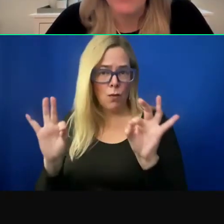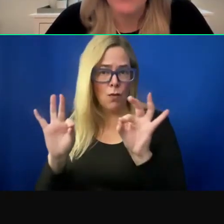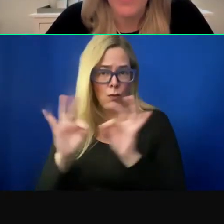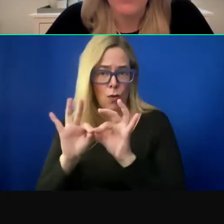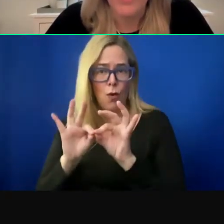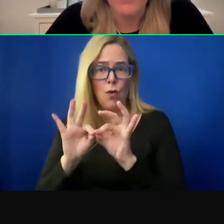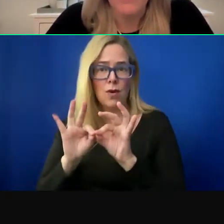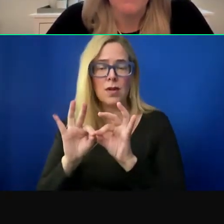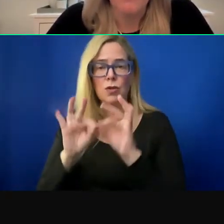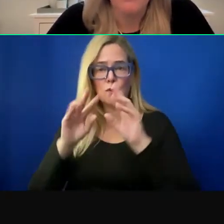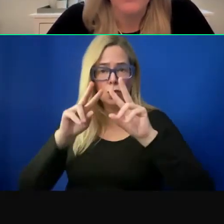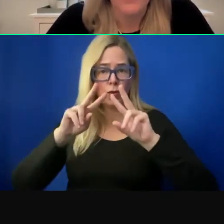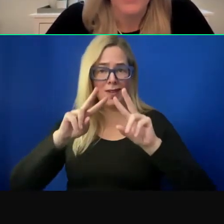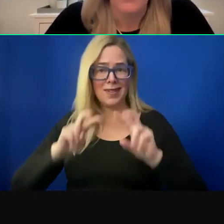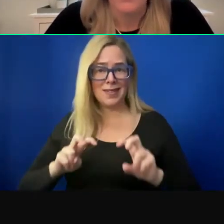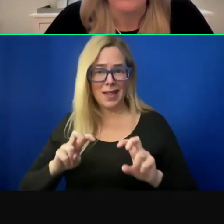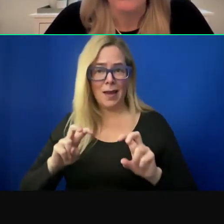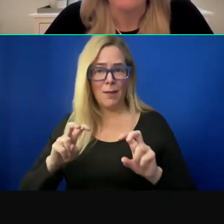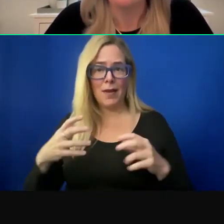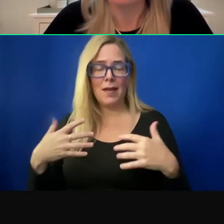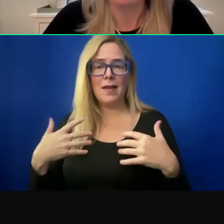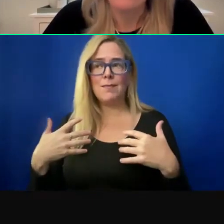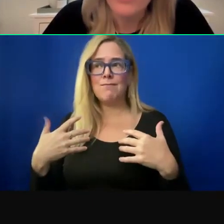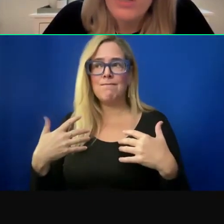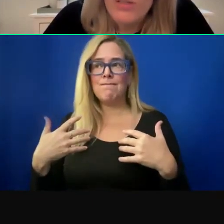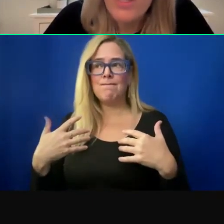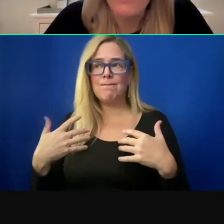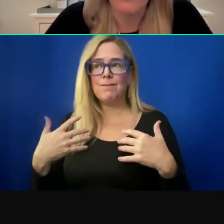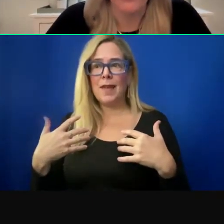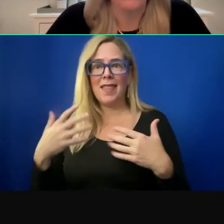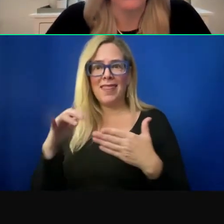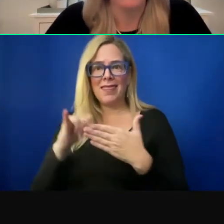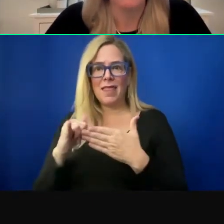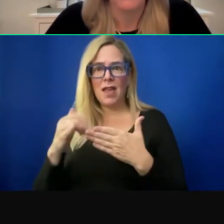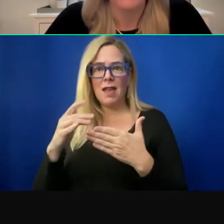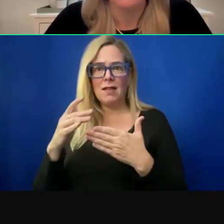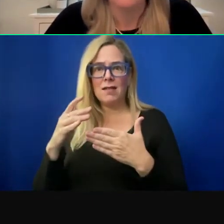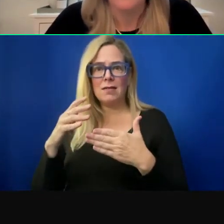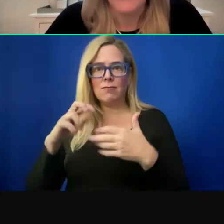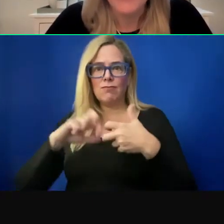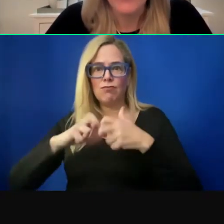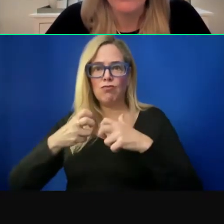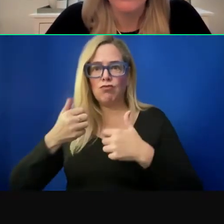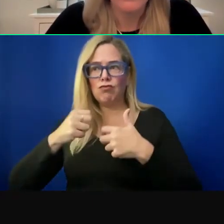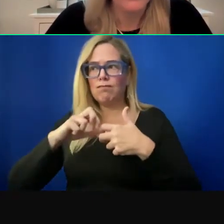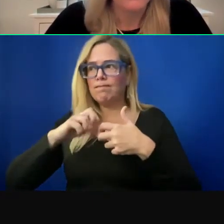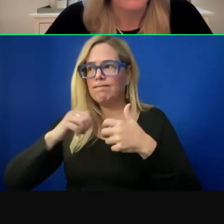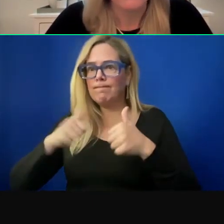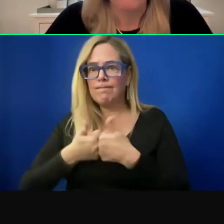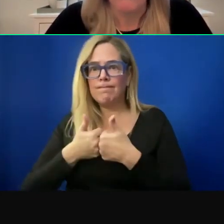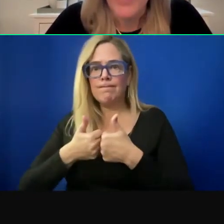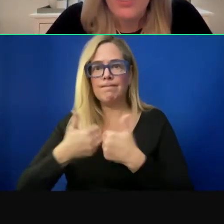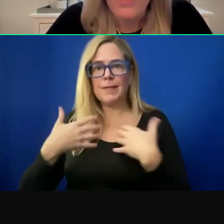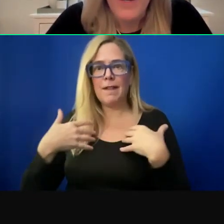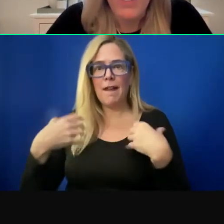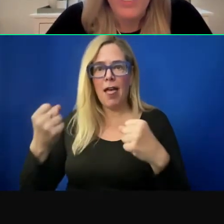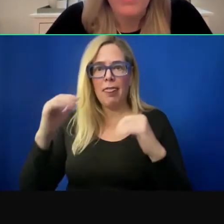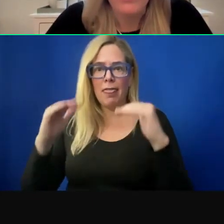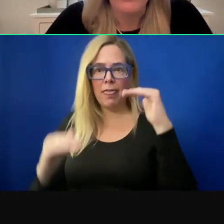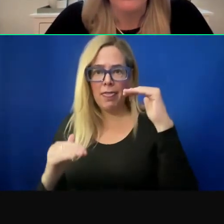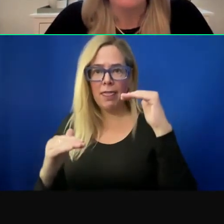health inequities through a more inclusive approach, to consider the racial barriers,